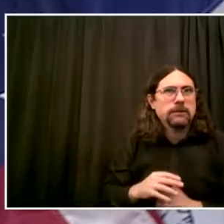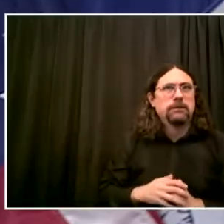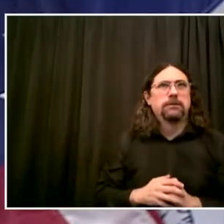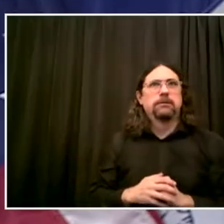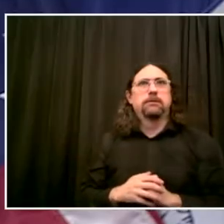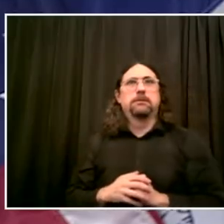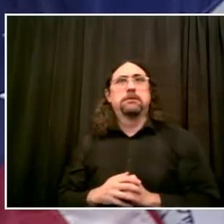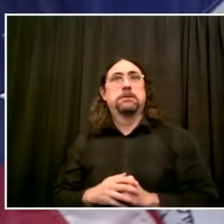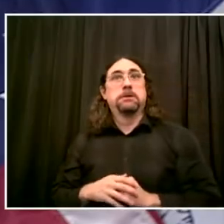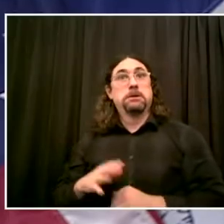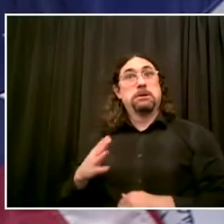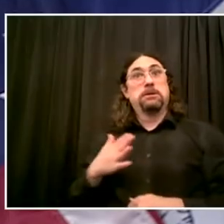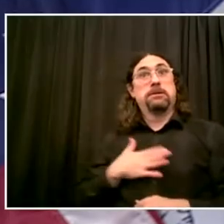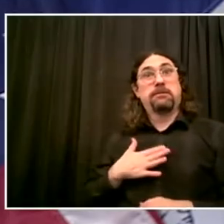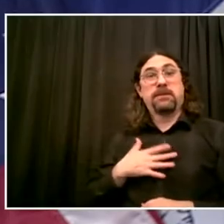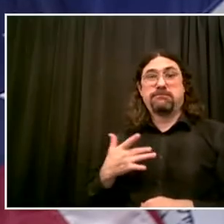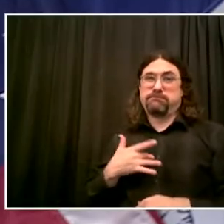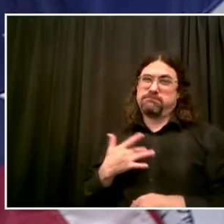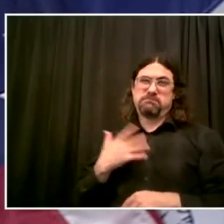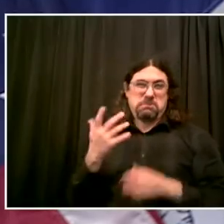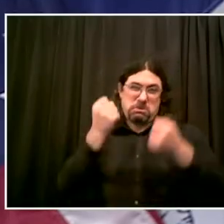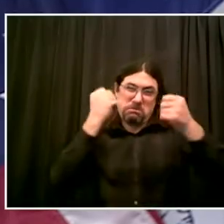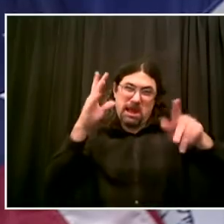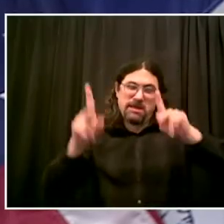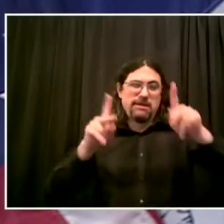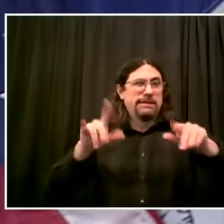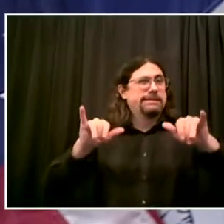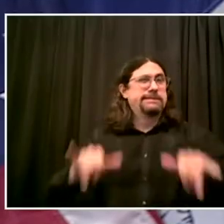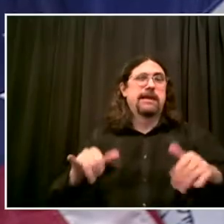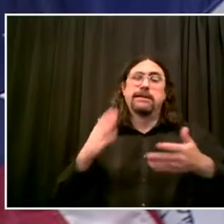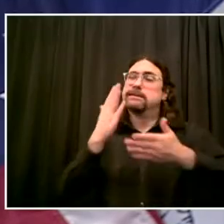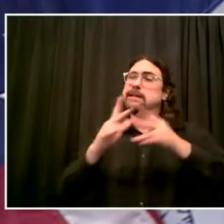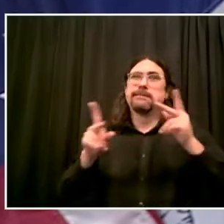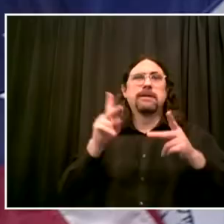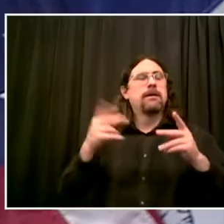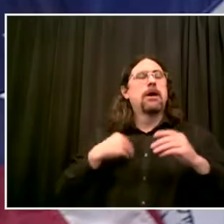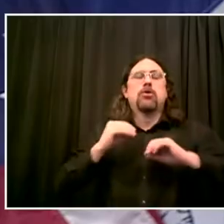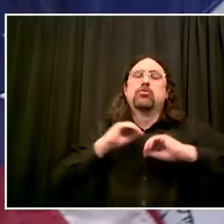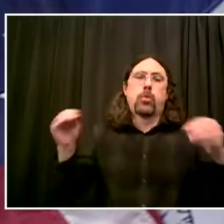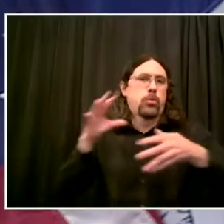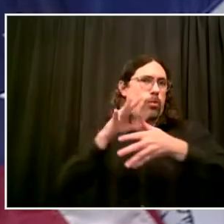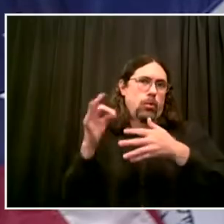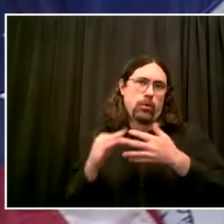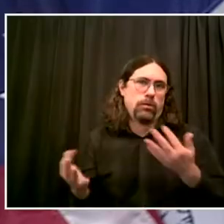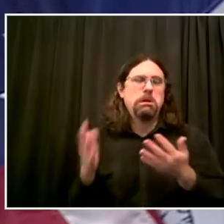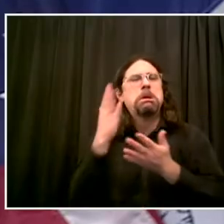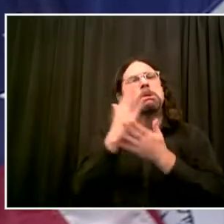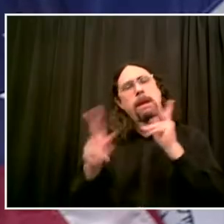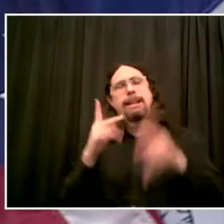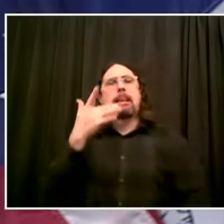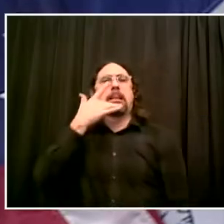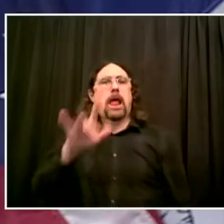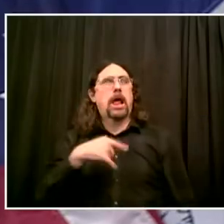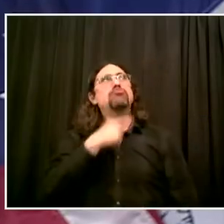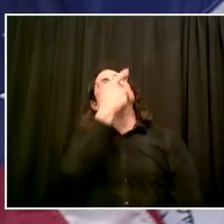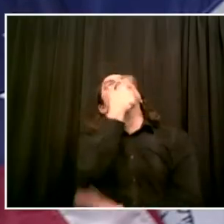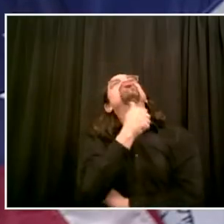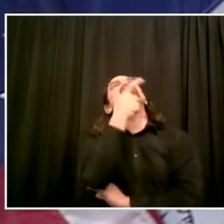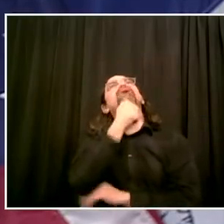SEE A NUMBER OF